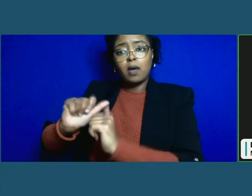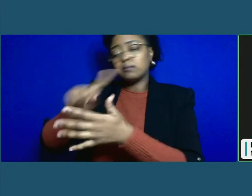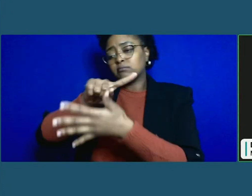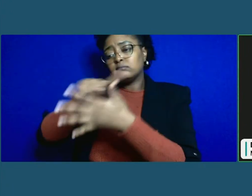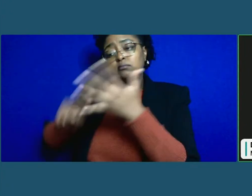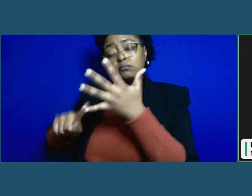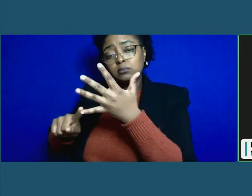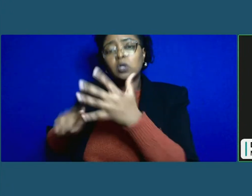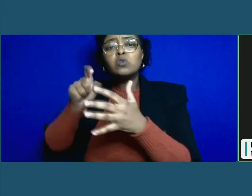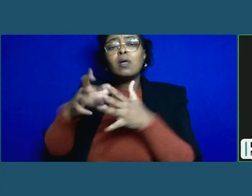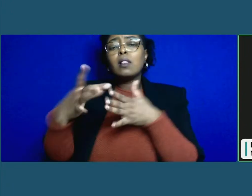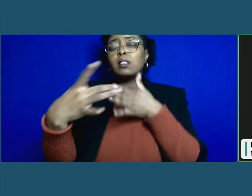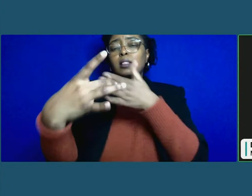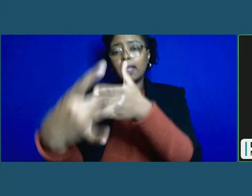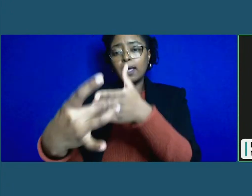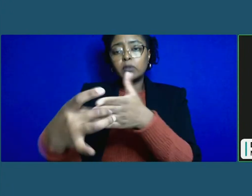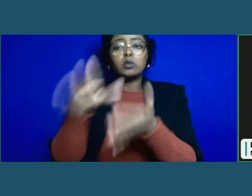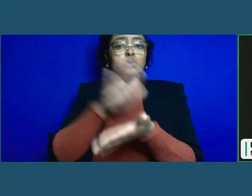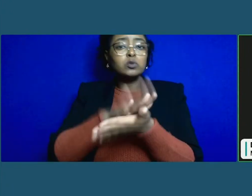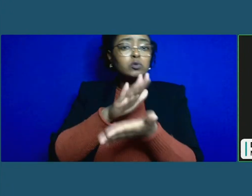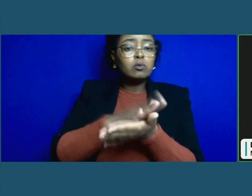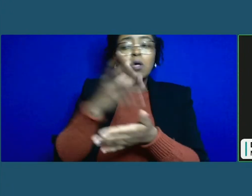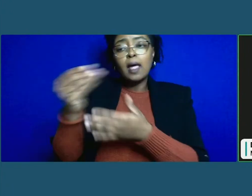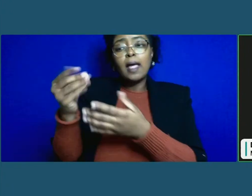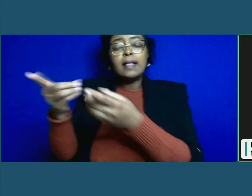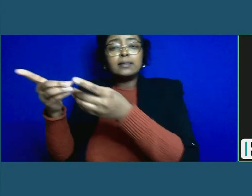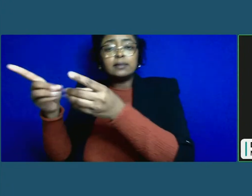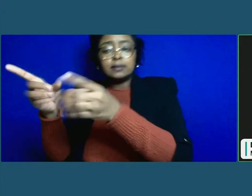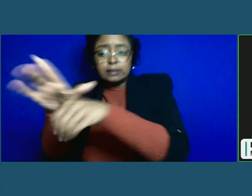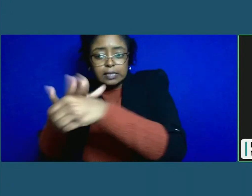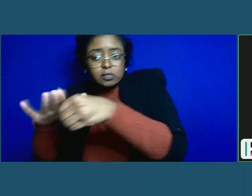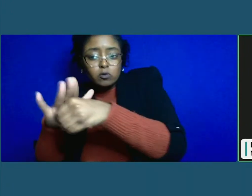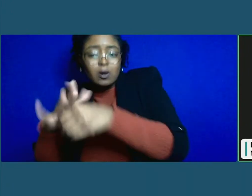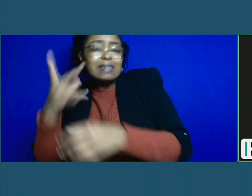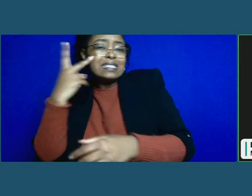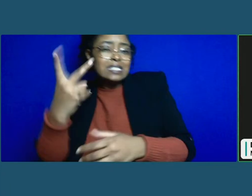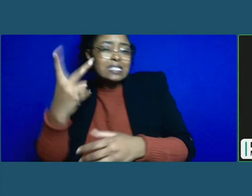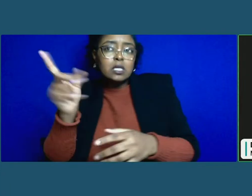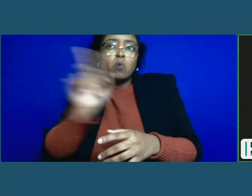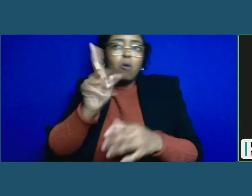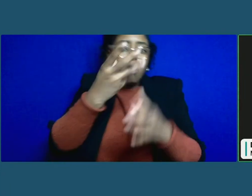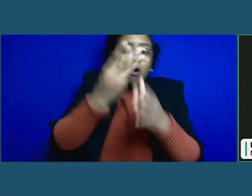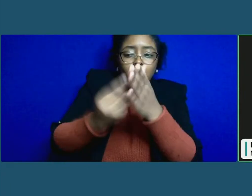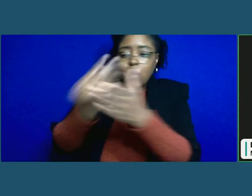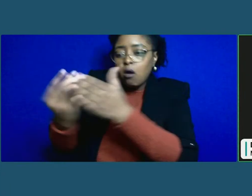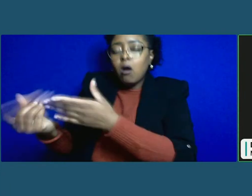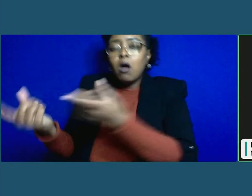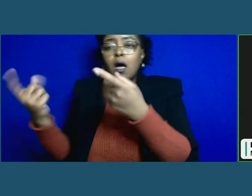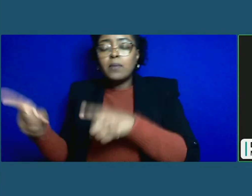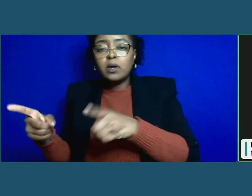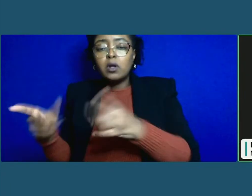school. And these are the things that should actually lead to a